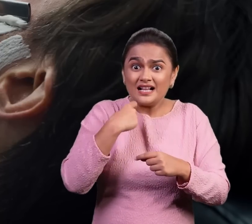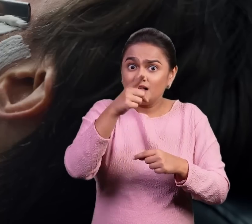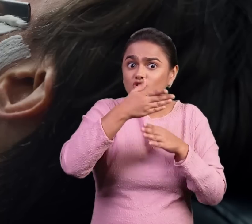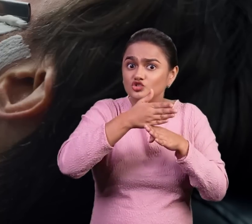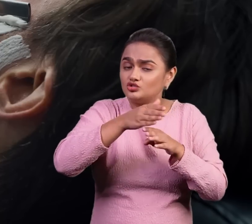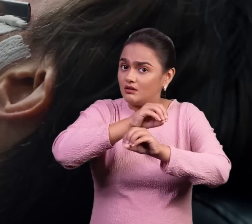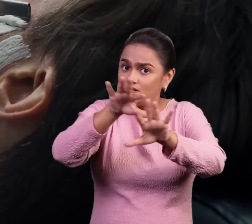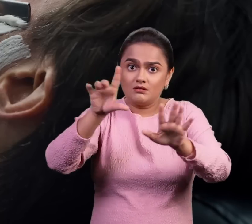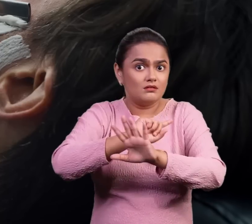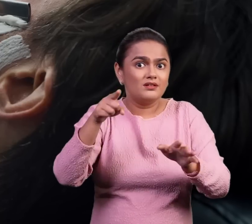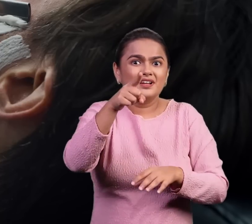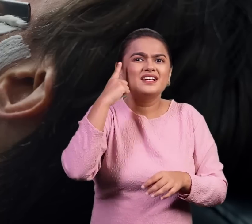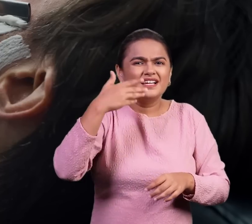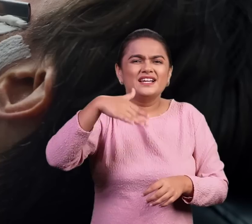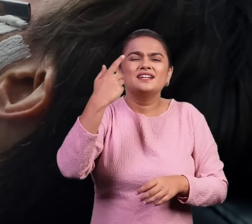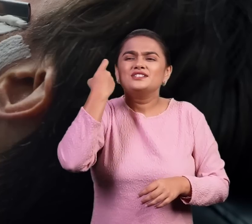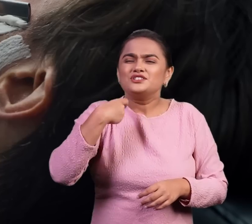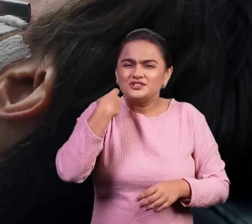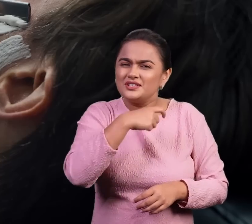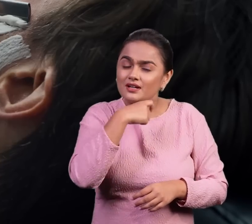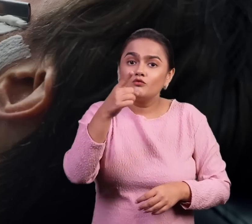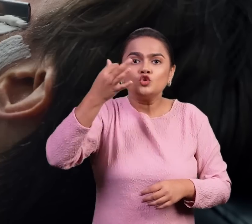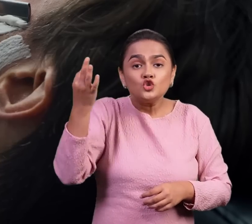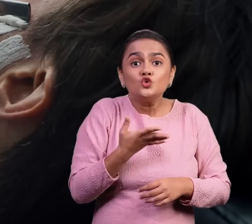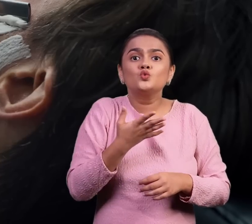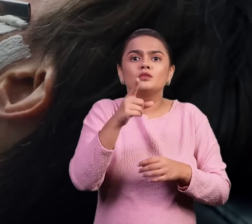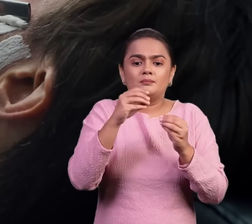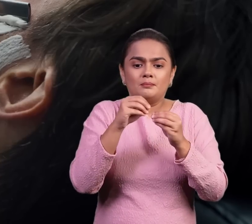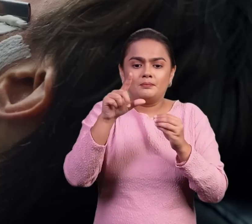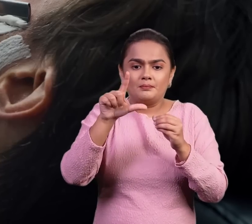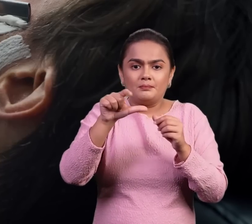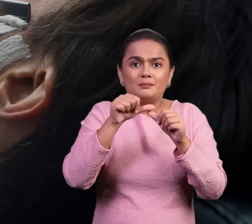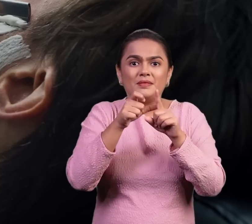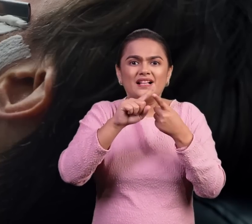Whenever you shave, use a new blade.